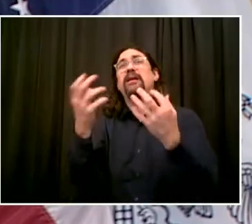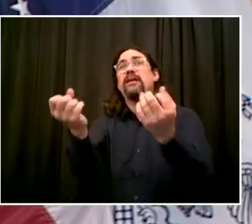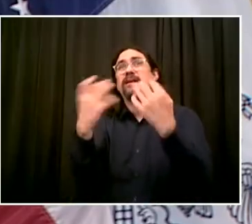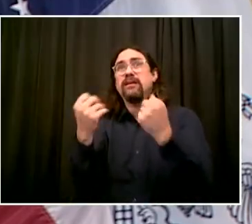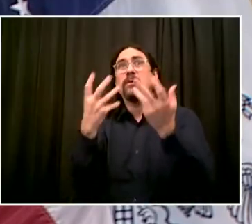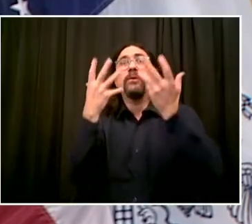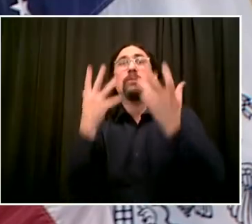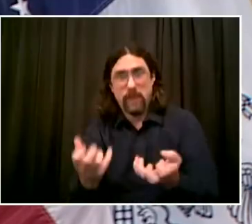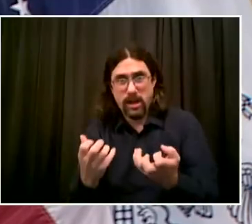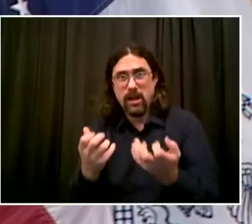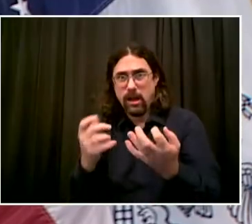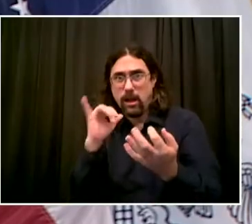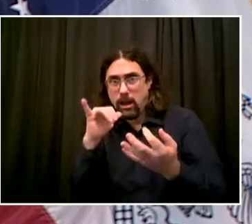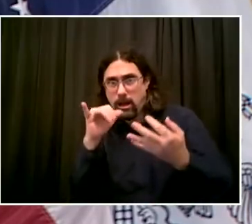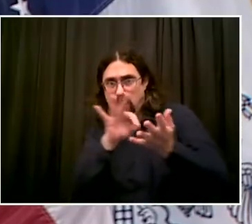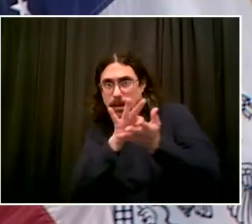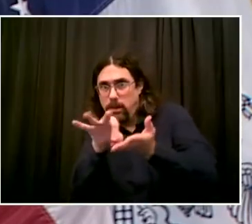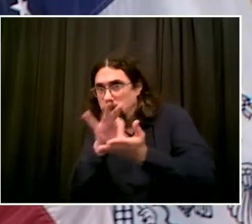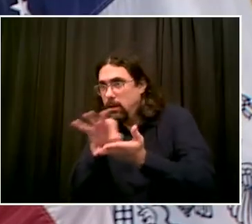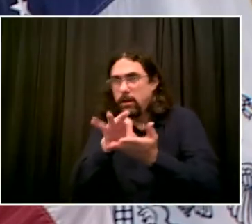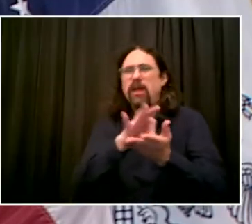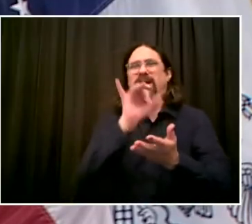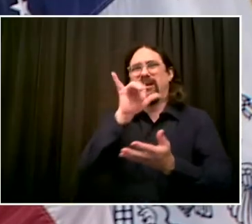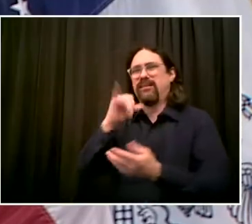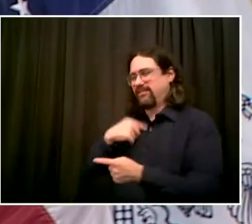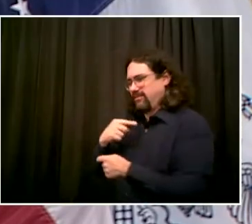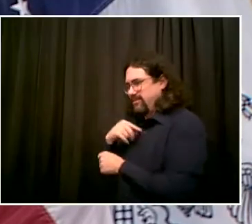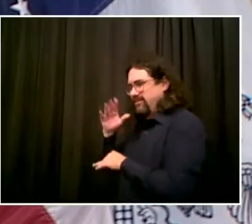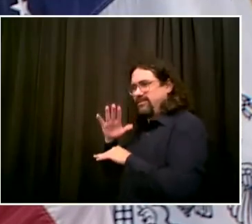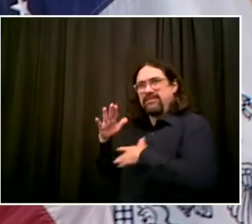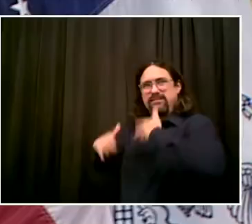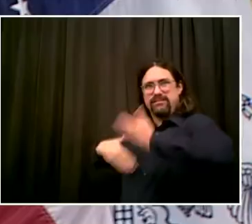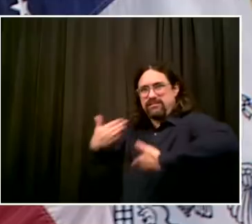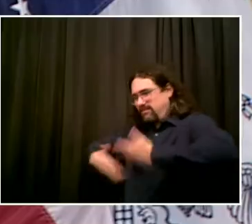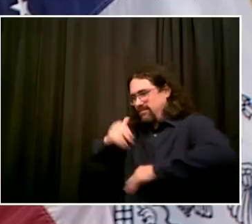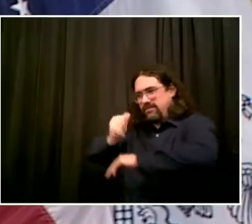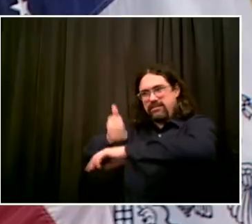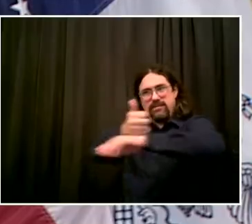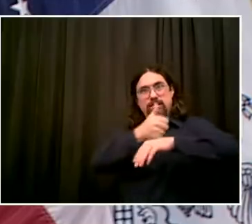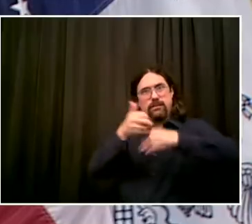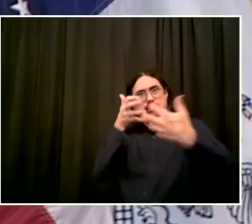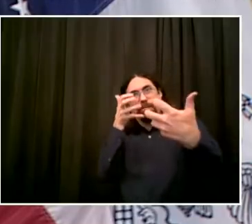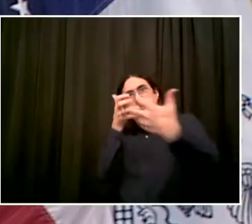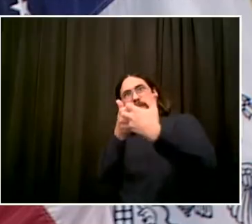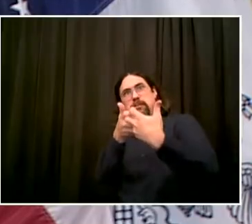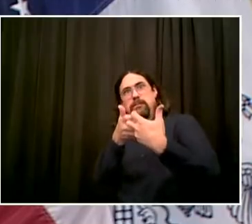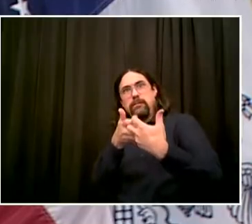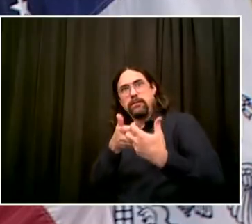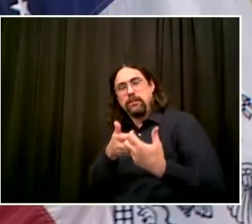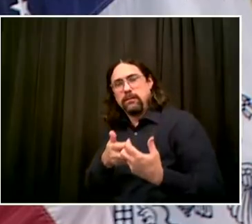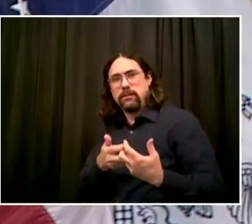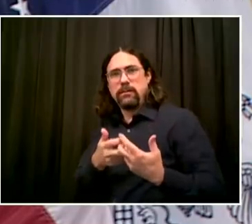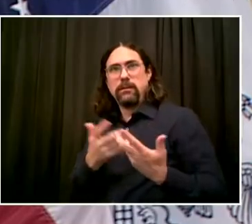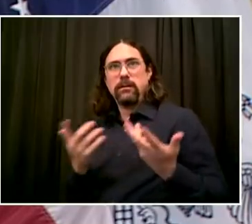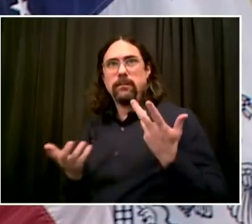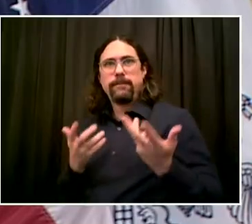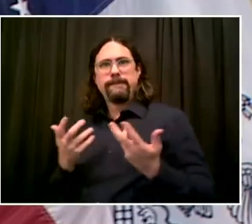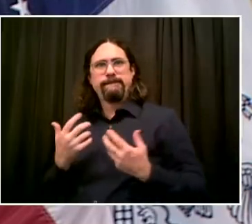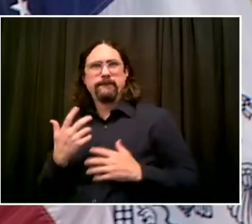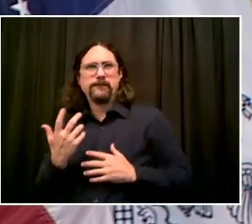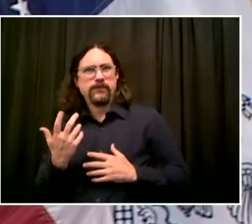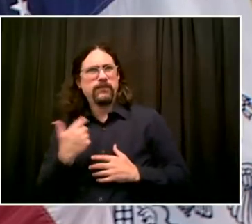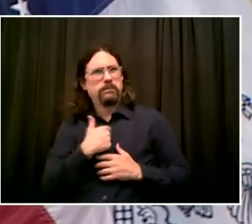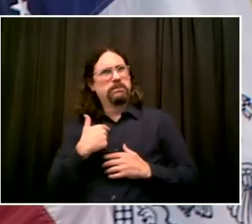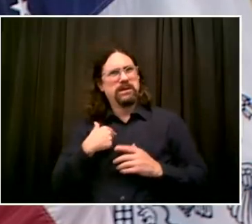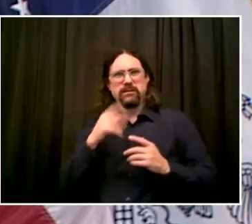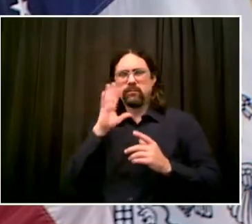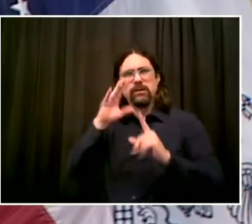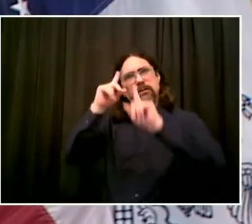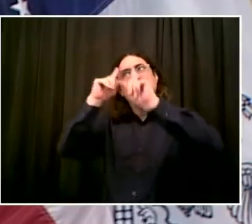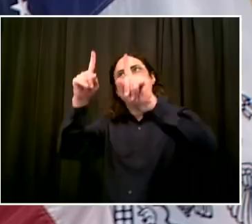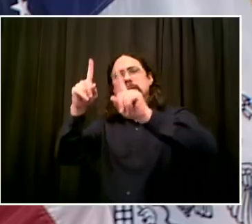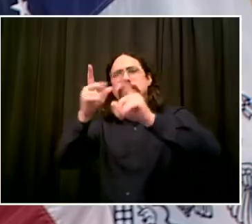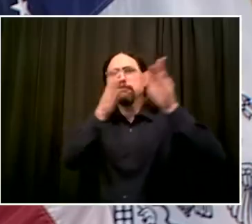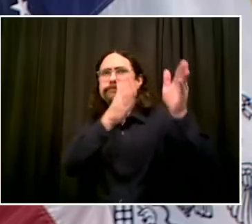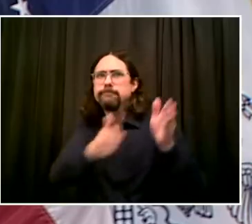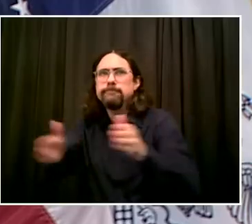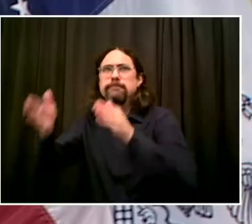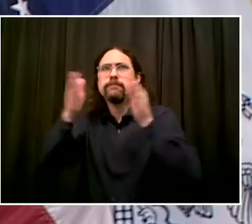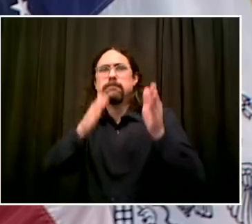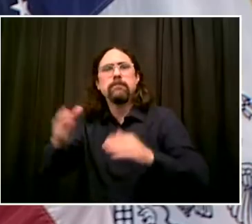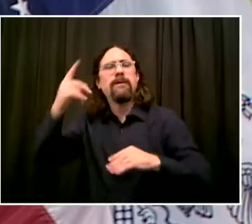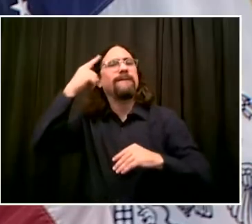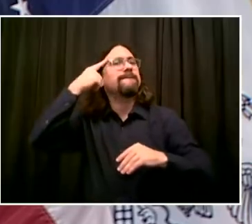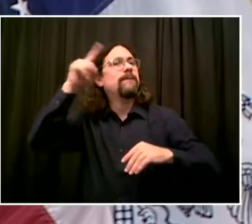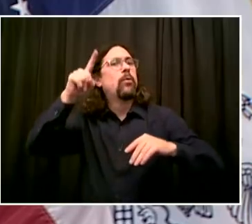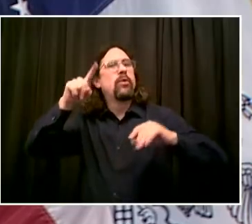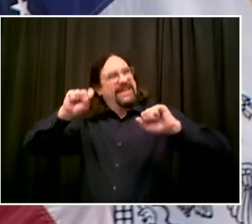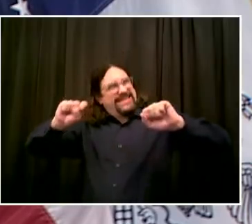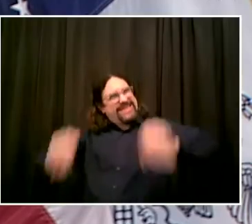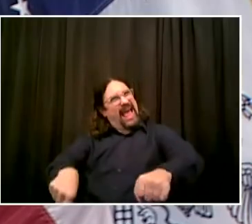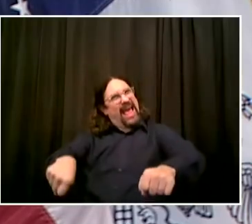SCHOOL.